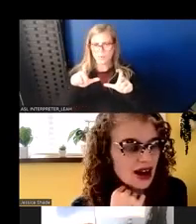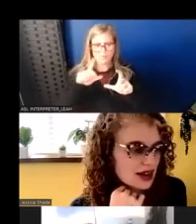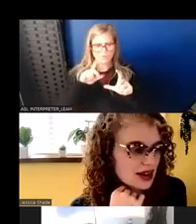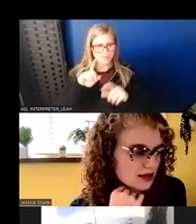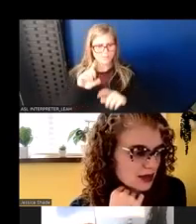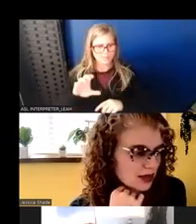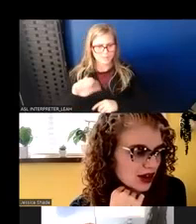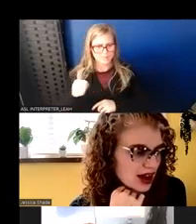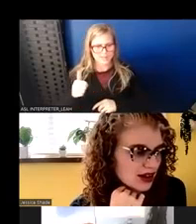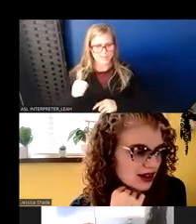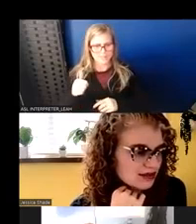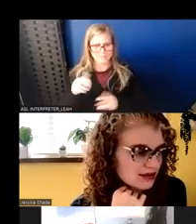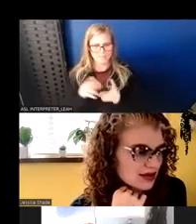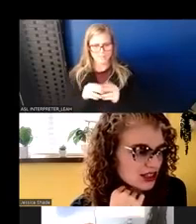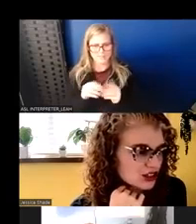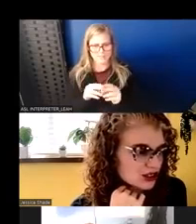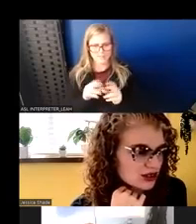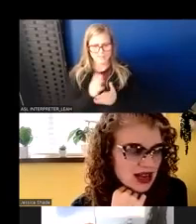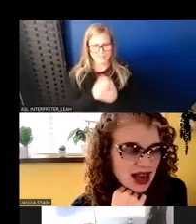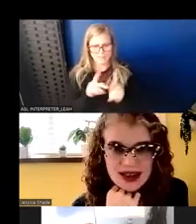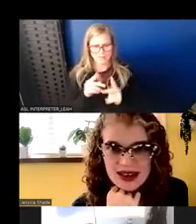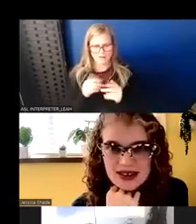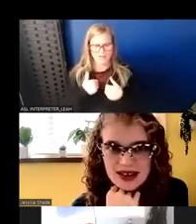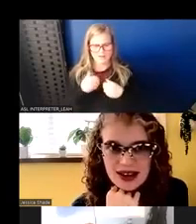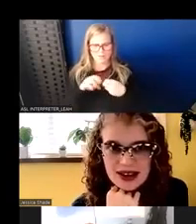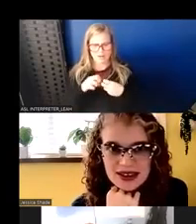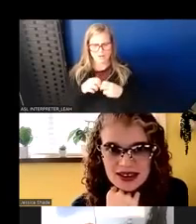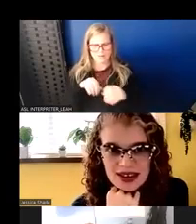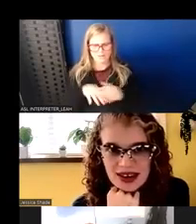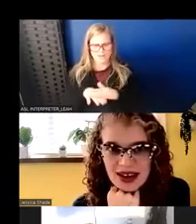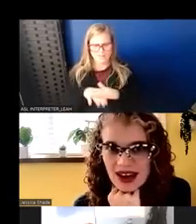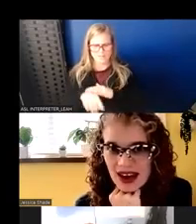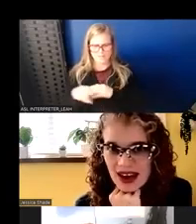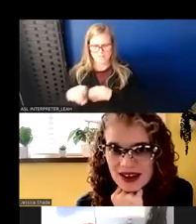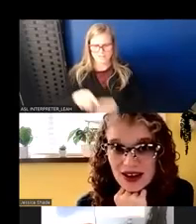think some people are having issues accessing it and